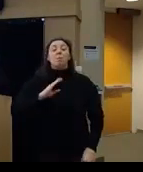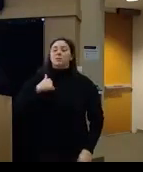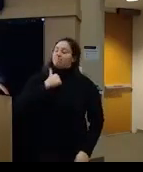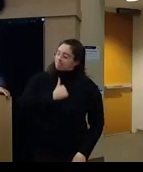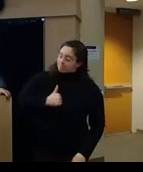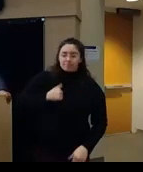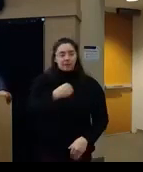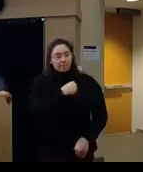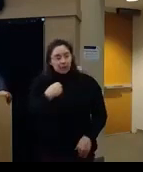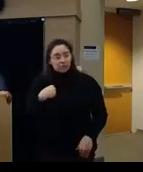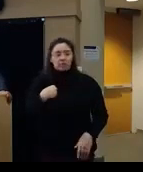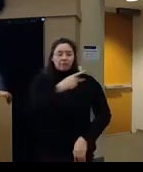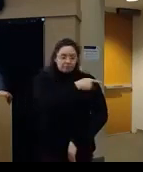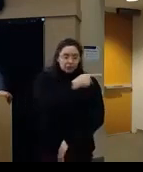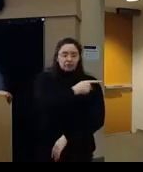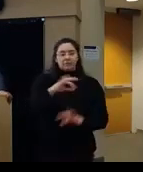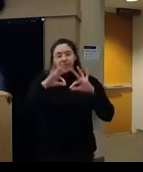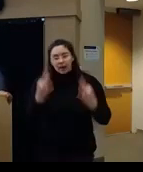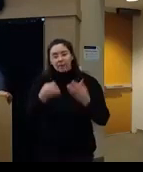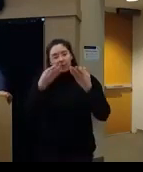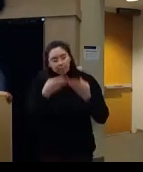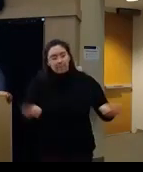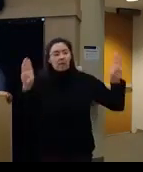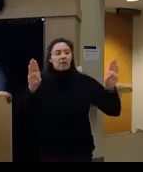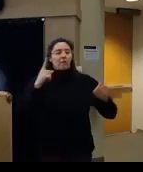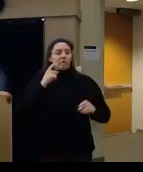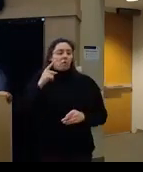patients and their families and the public for enabling discriminatory and presidential actions